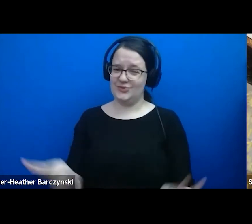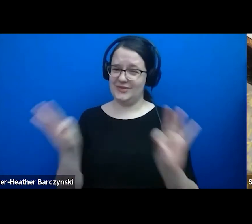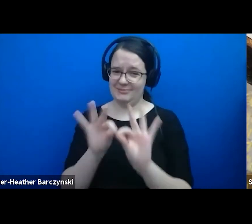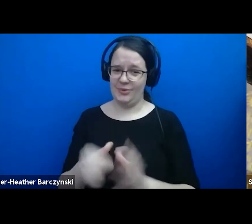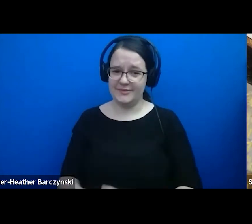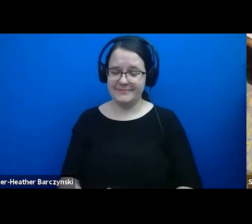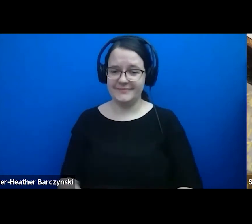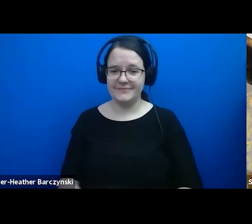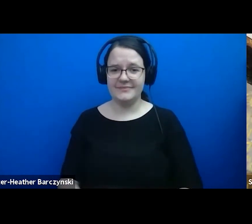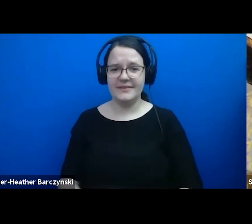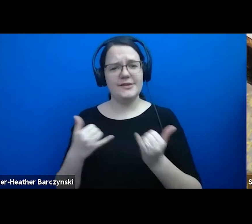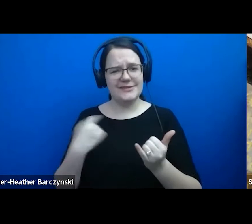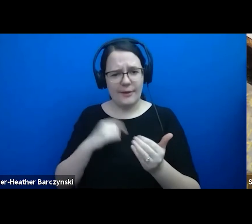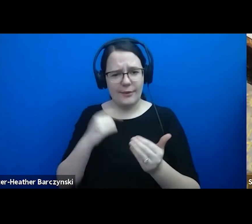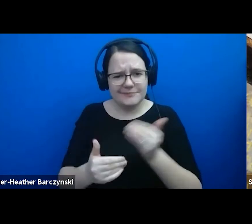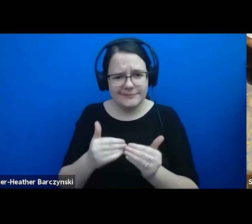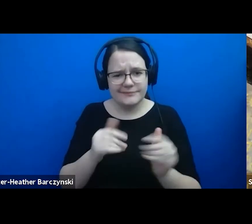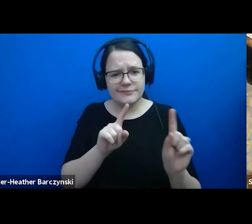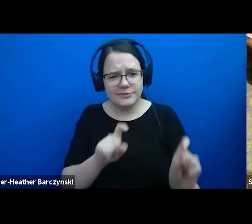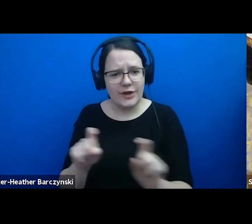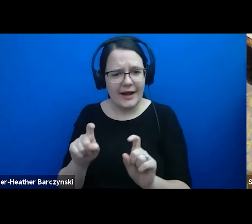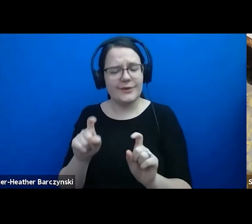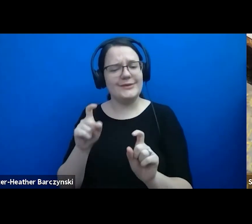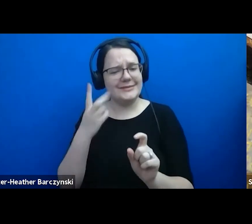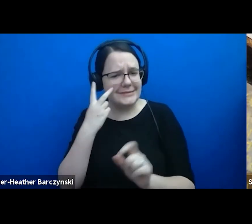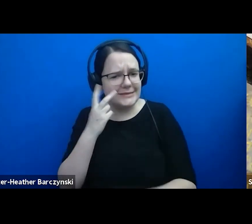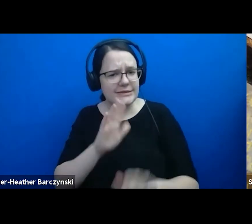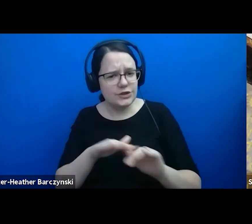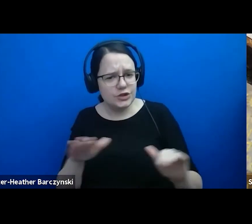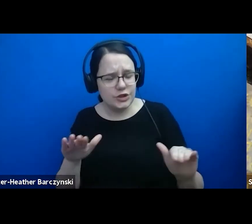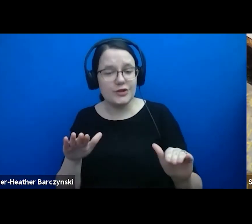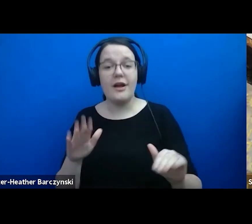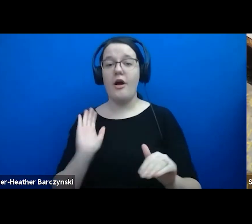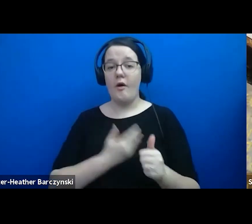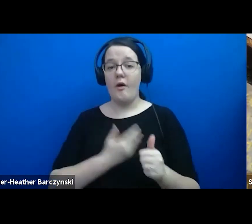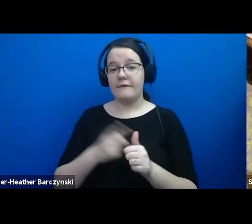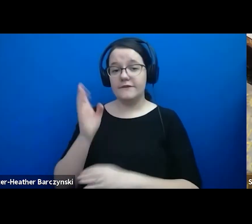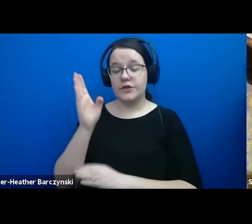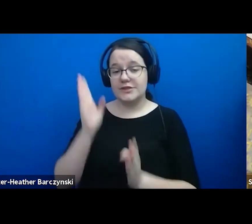we're now moving forward with trials in children and our first speaker will will address that